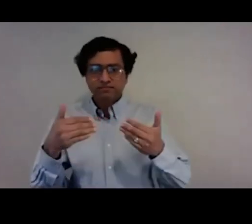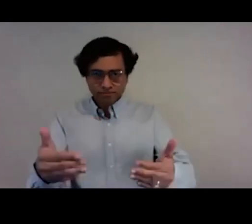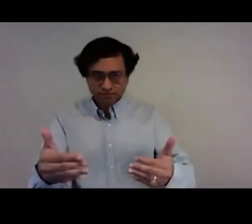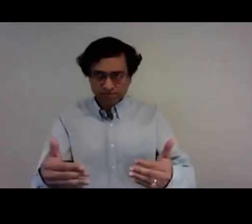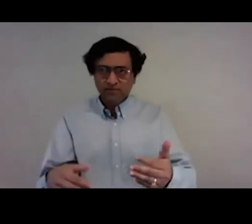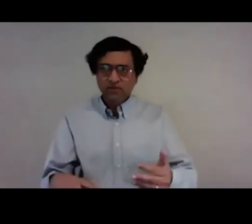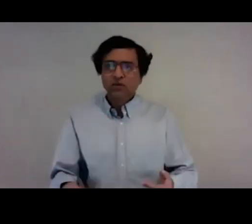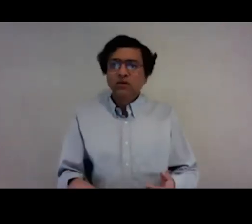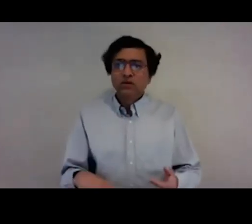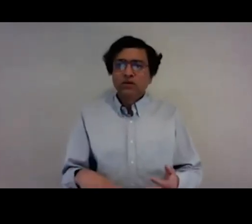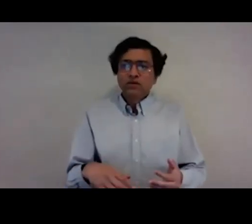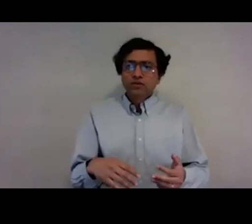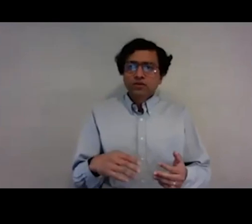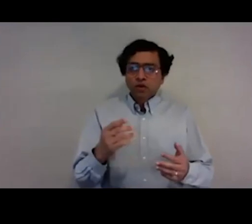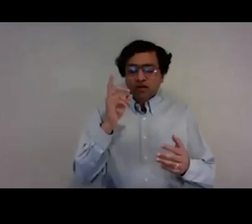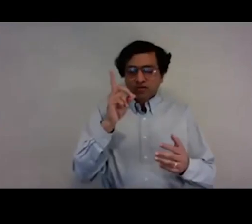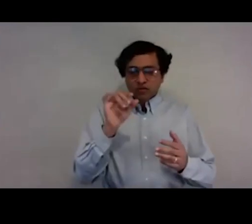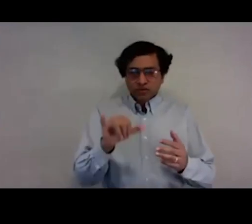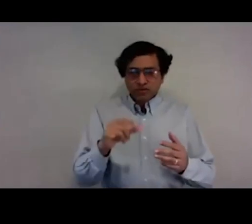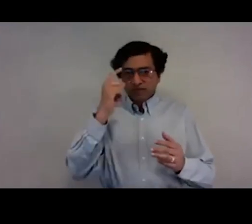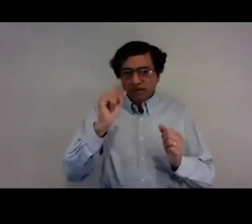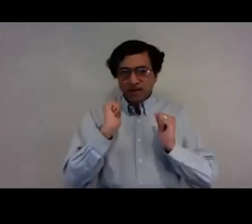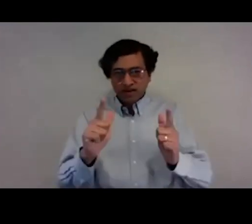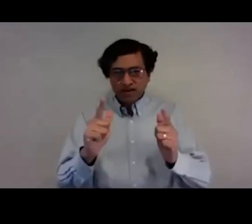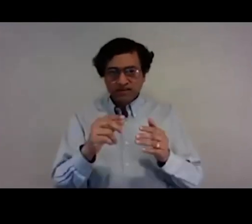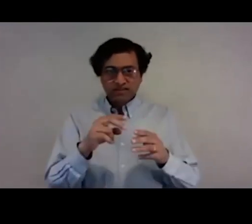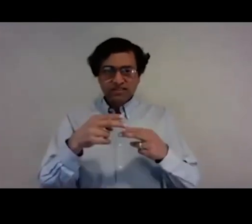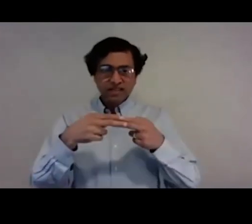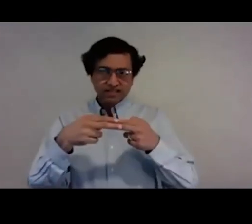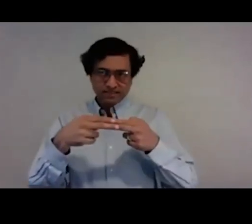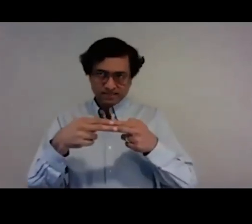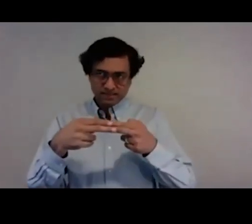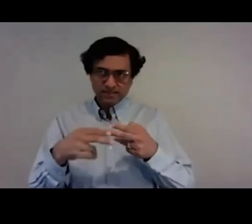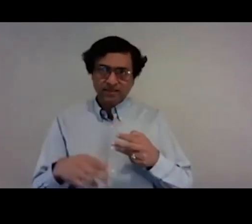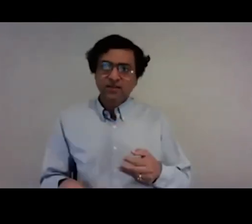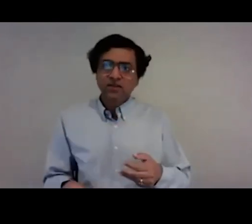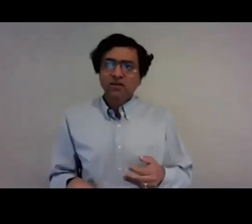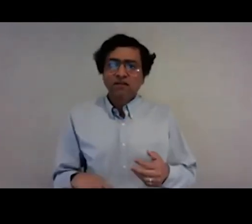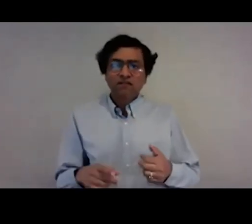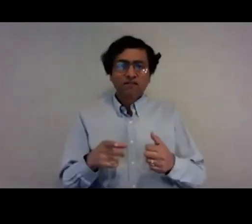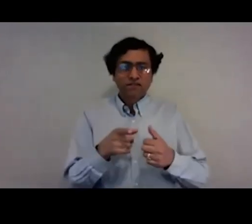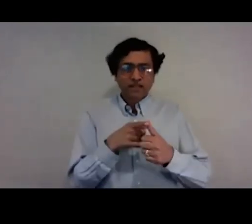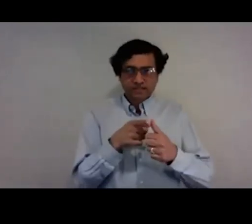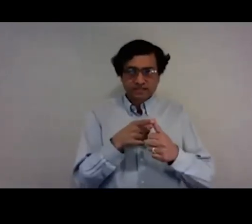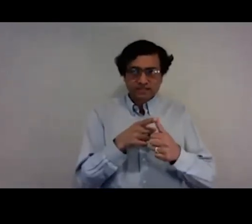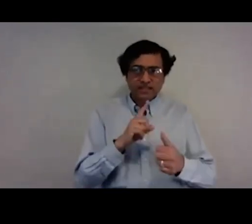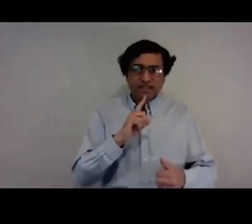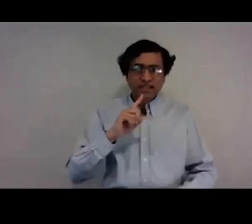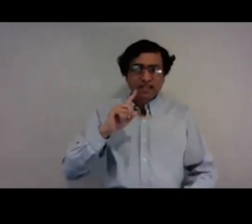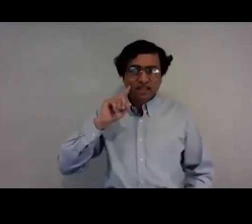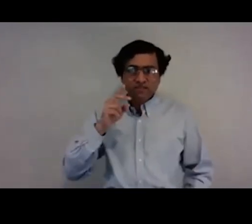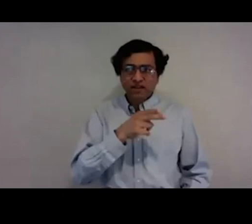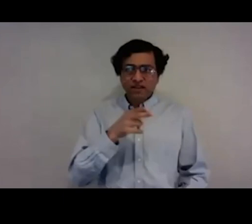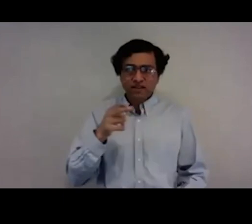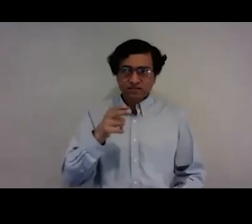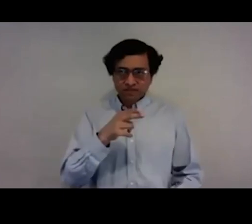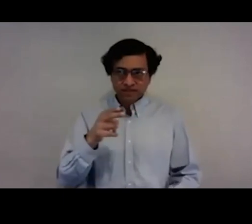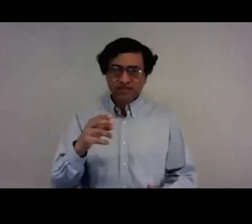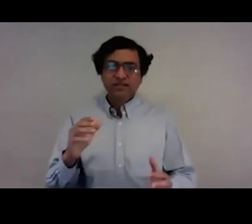So don't worry about that. I will actually not be presenting over my slides. I will make sure everybody has a moment to look at the slides, and then I will present on the slides.